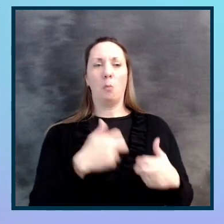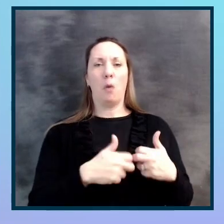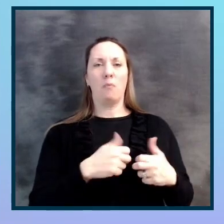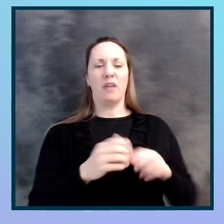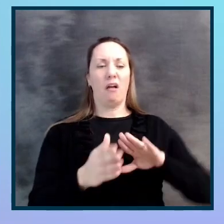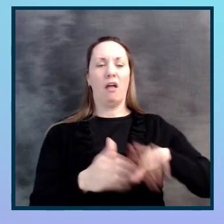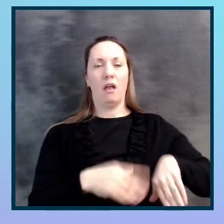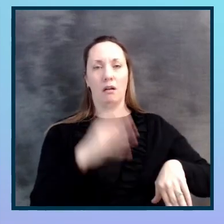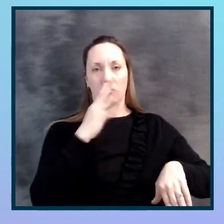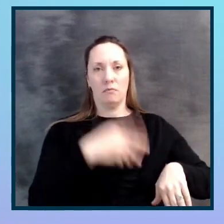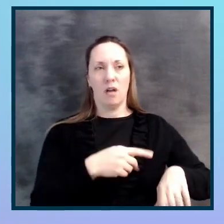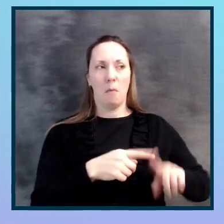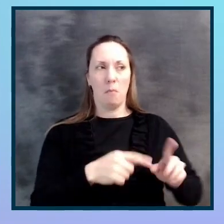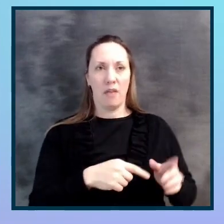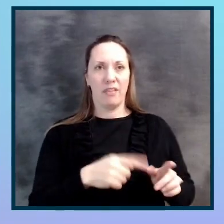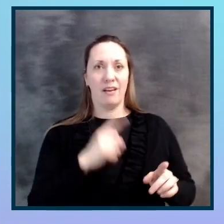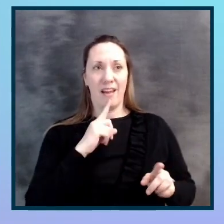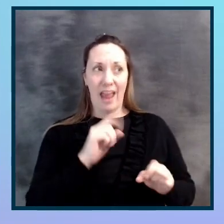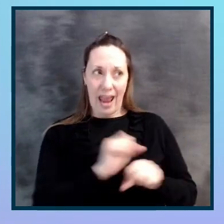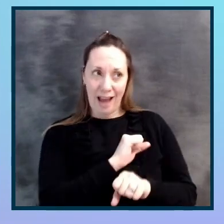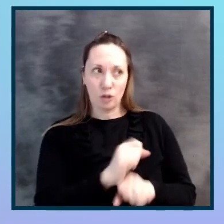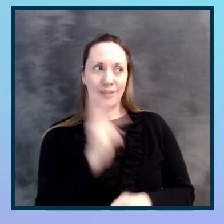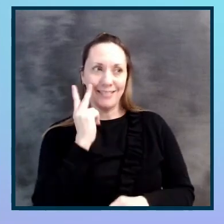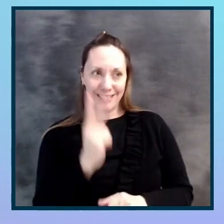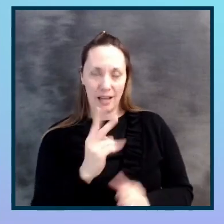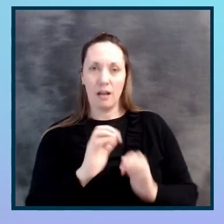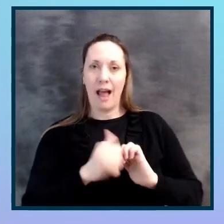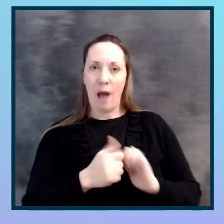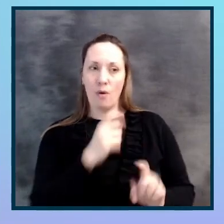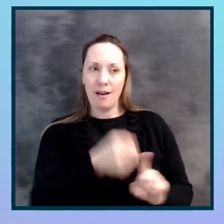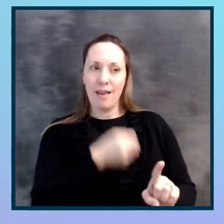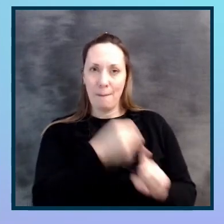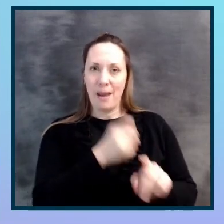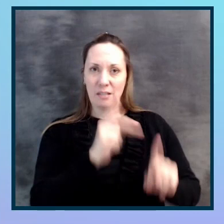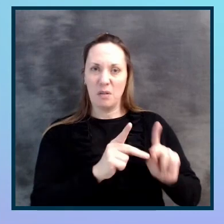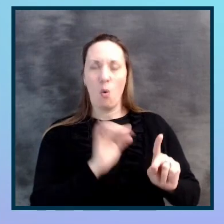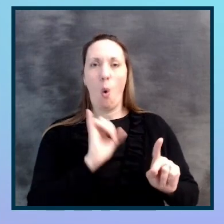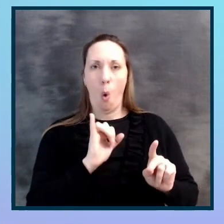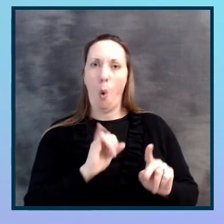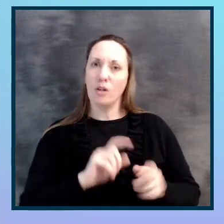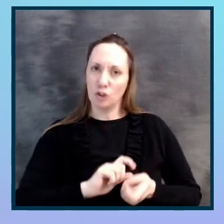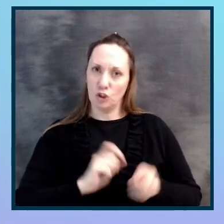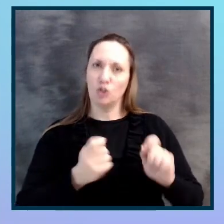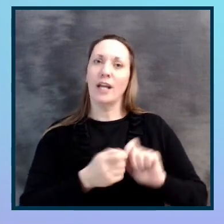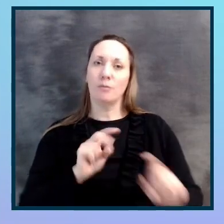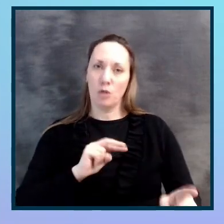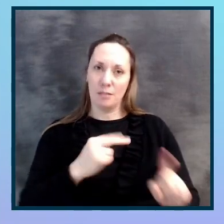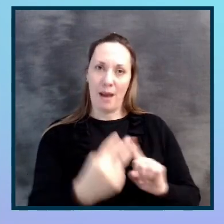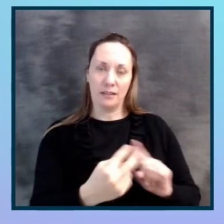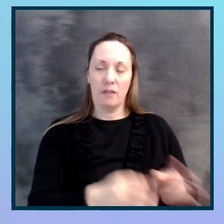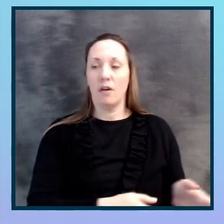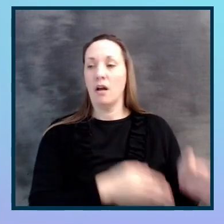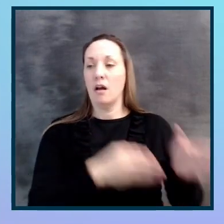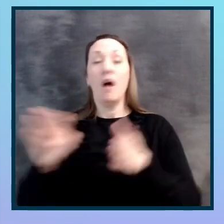hearing how that actually impacts people really changes their perspective on that. The other thing we did to go along with it